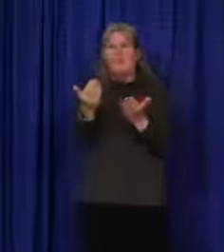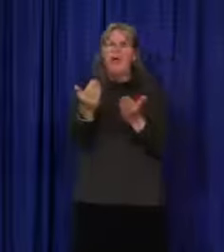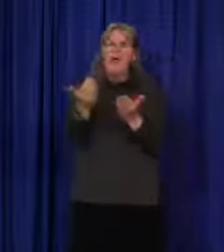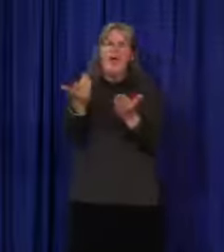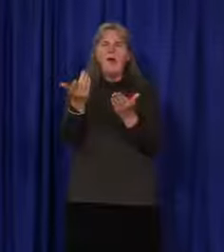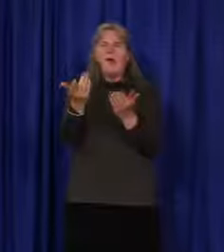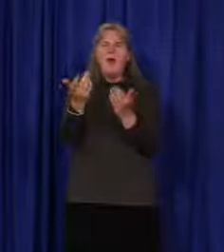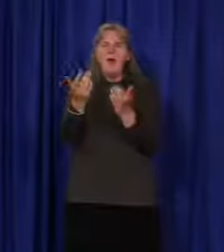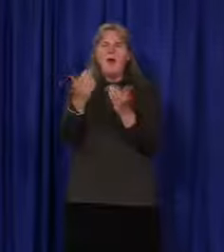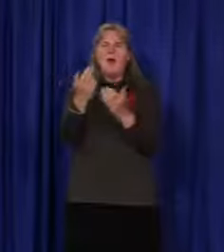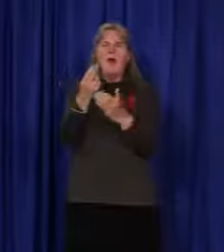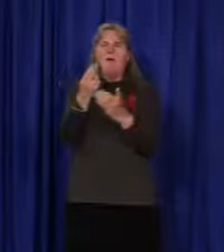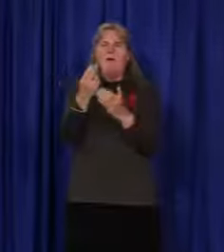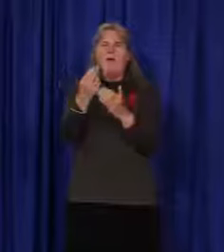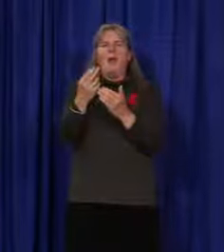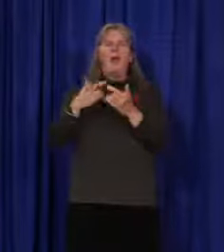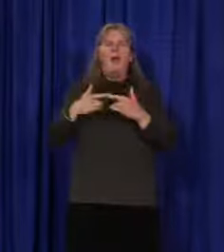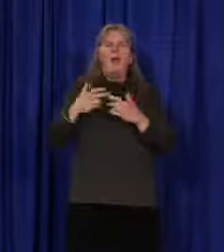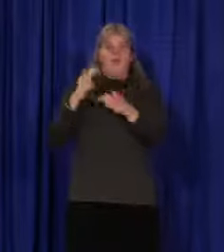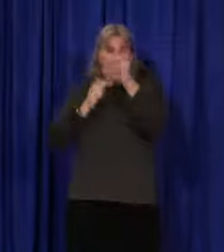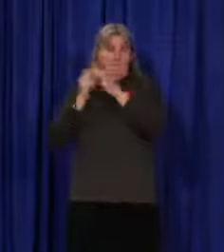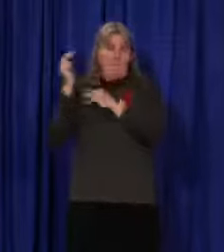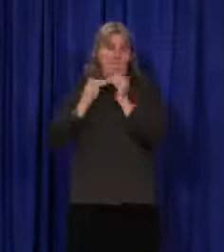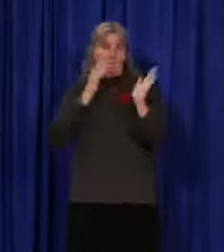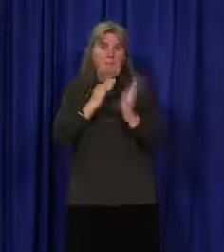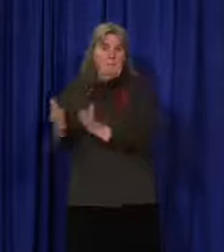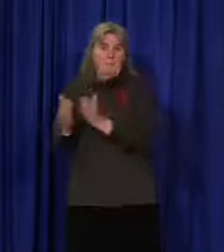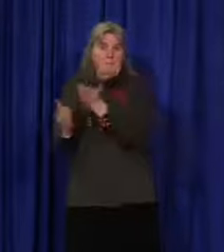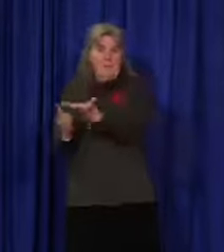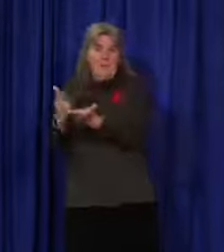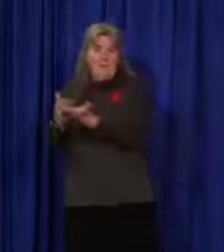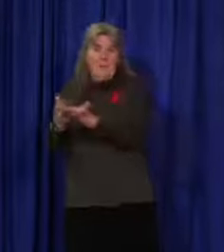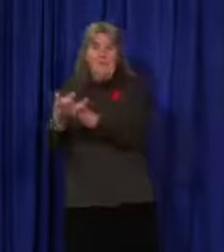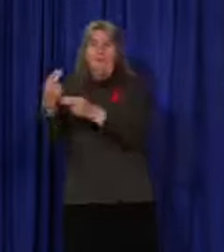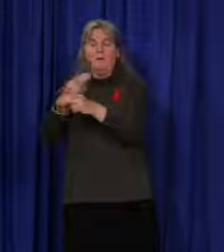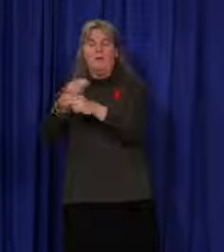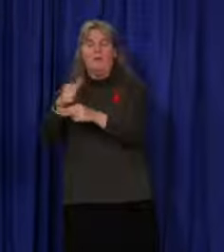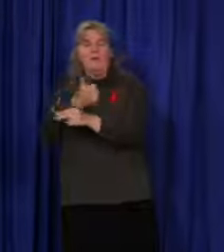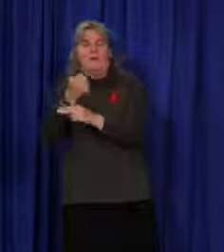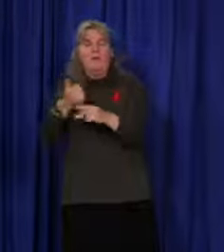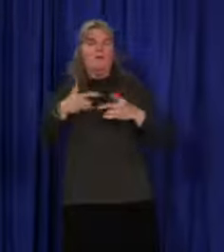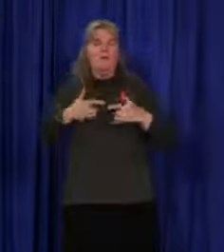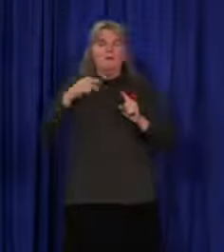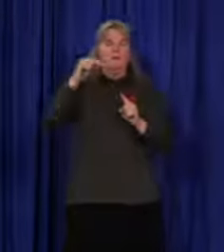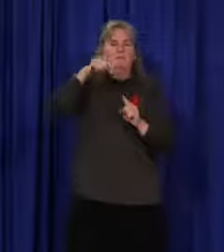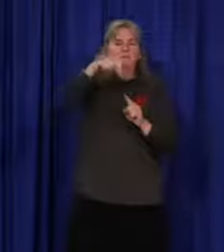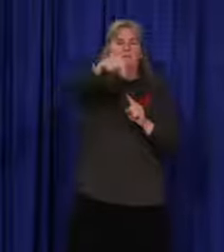COVID related or otherwise, then that would go through a process where -- for cabinet approval. And that's where we would expect